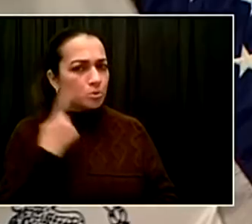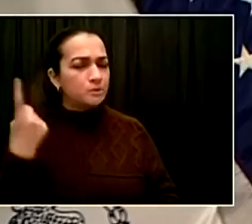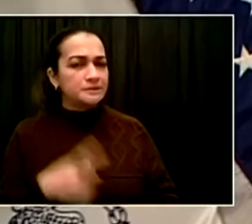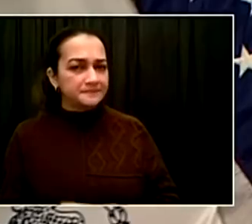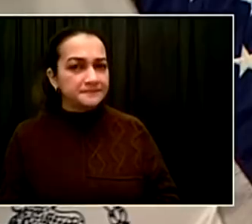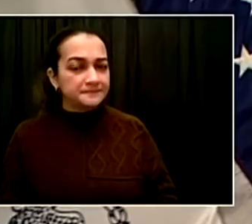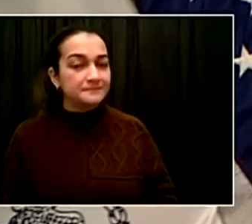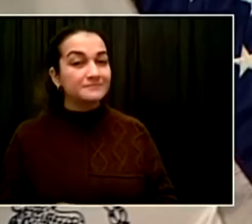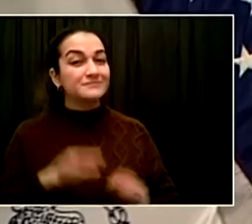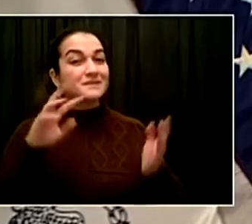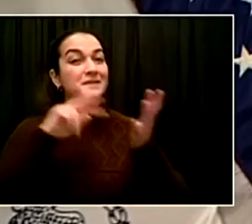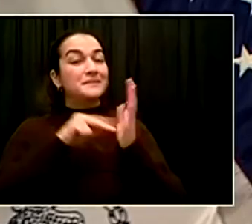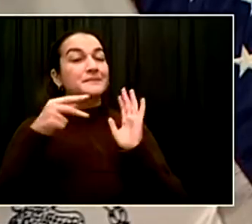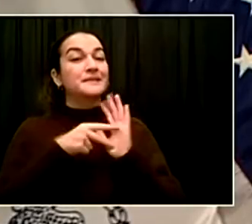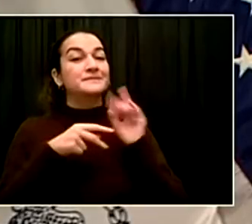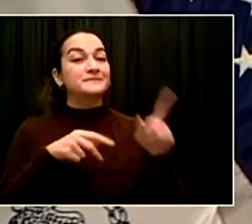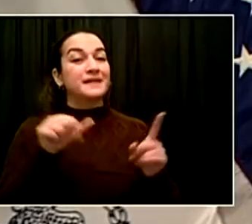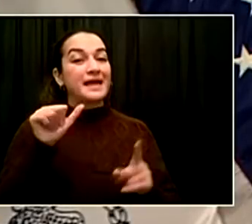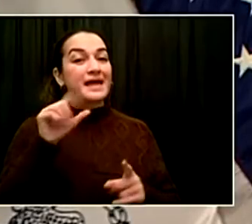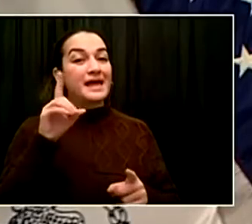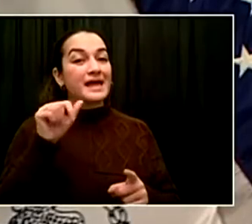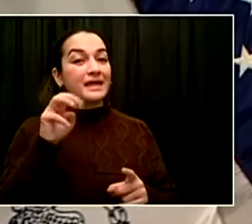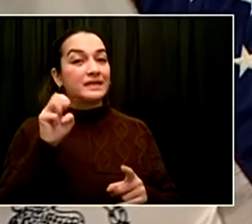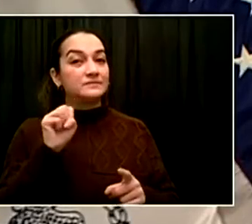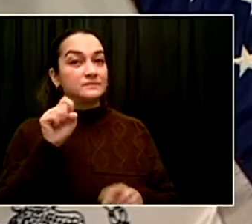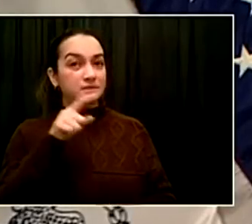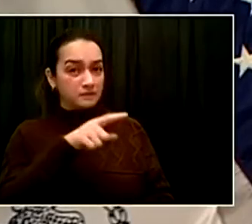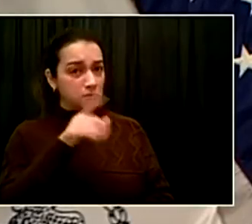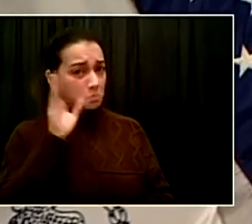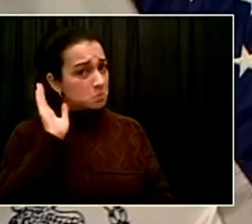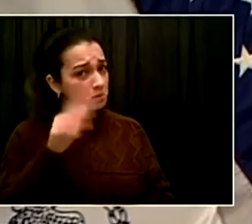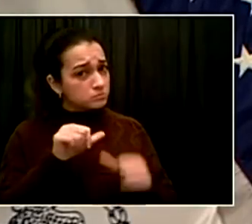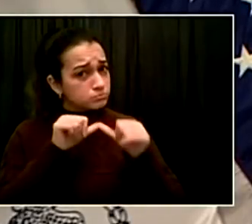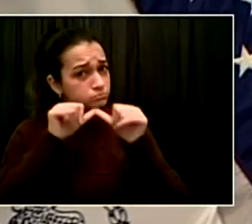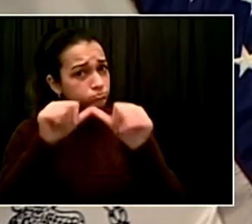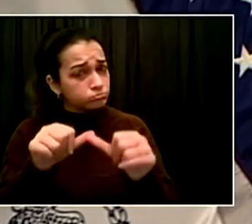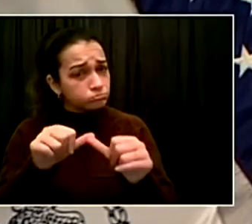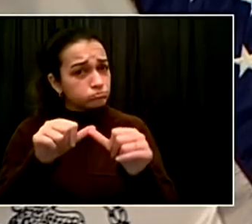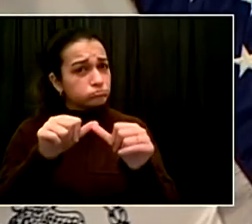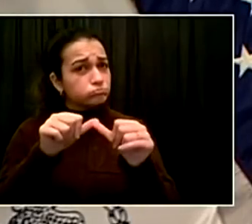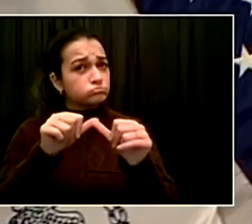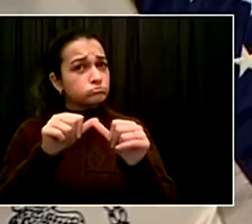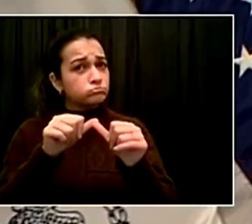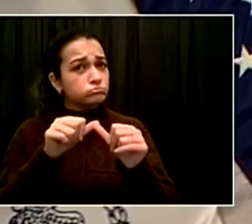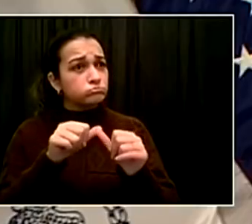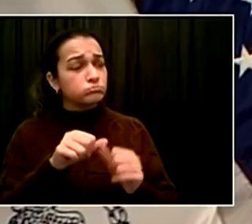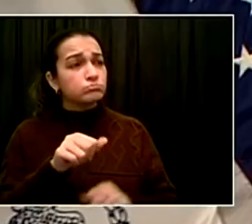POLICIES". DO YOU TAKE THAT TO MEAN YOU'LL ENFORCE YOUR PRIVATE EMPLOYER